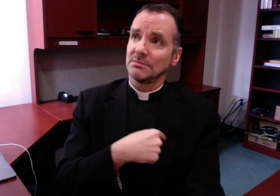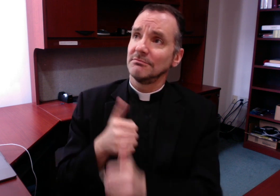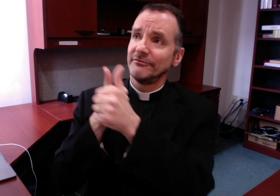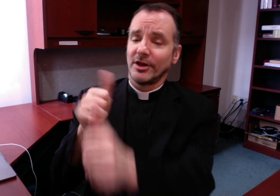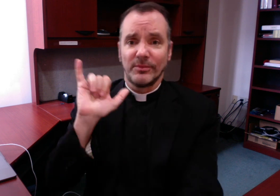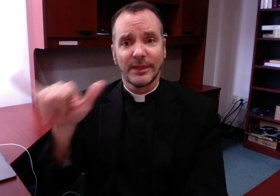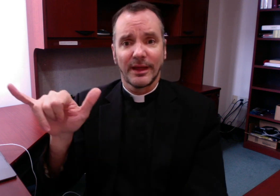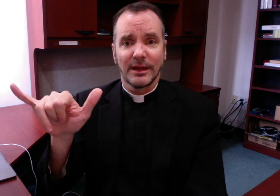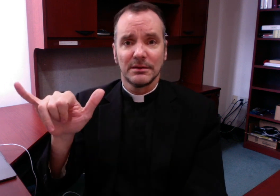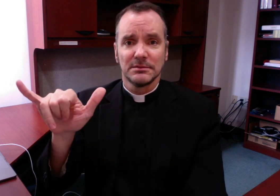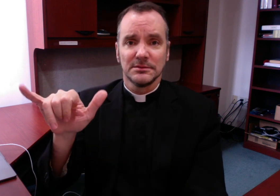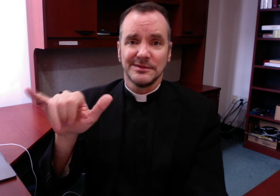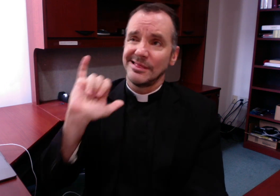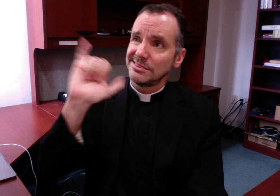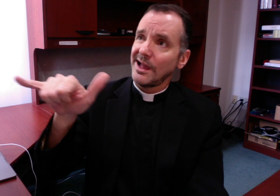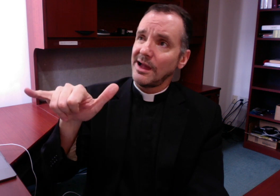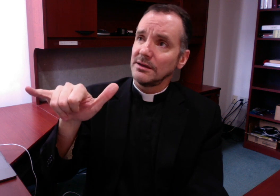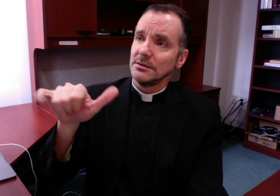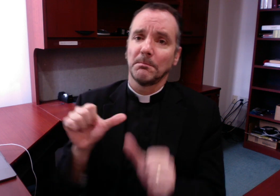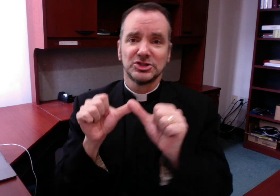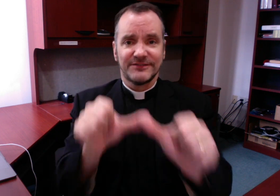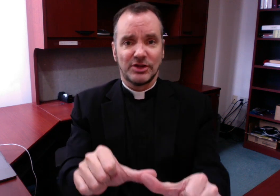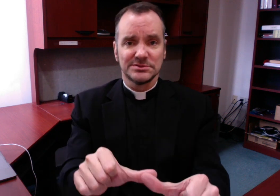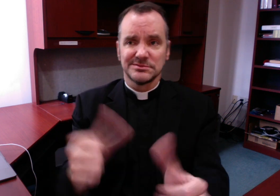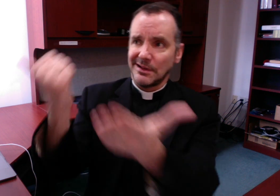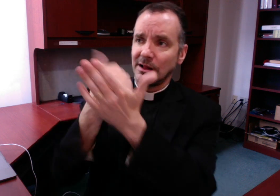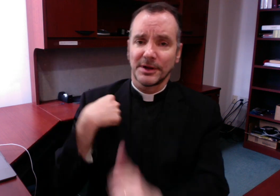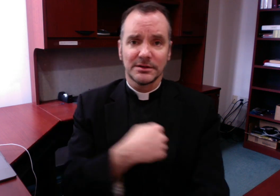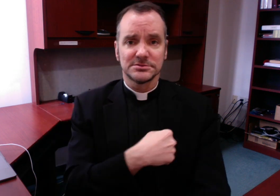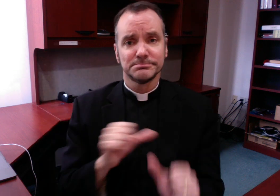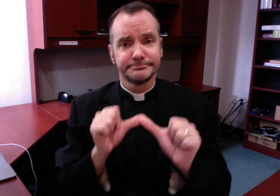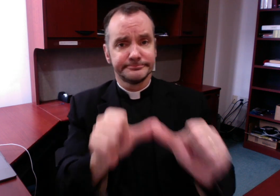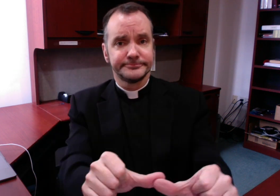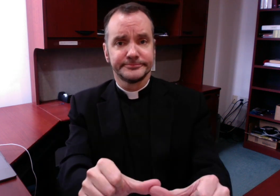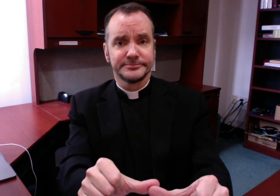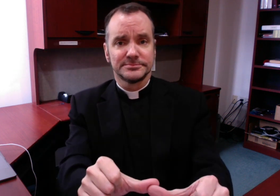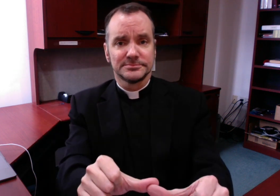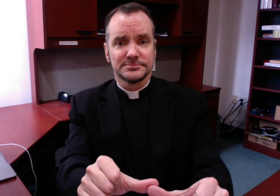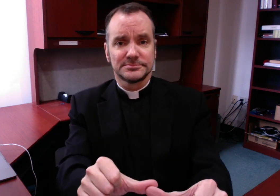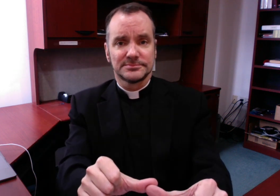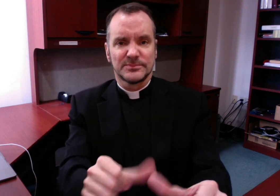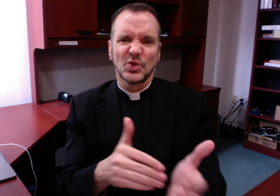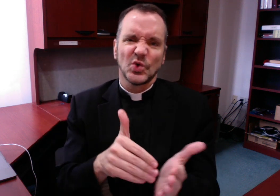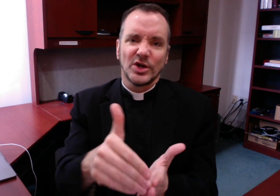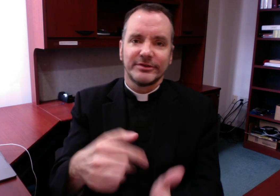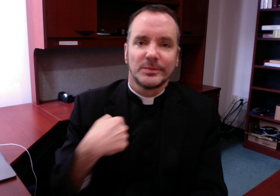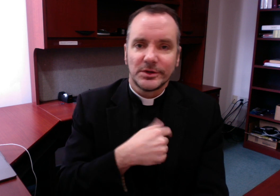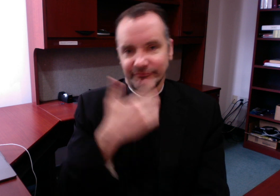And we did! Jesus helped us to persevere. How often